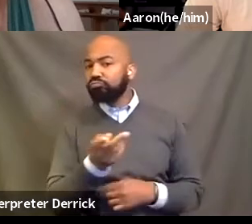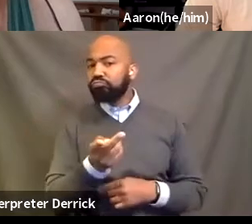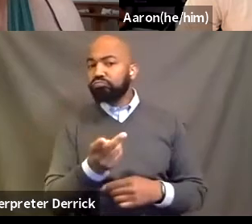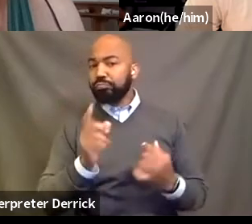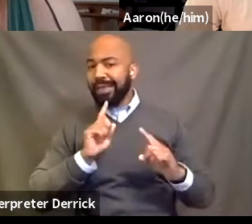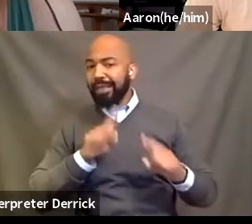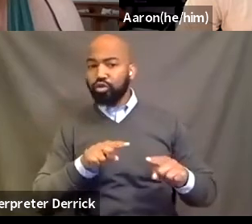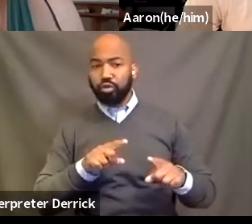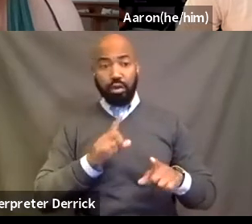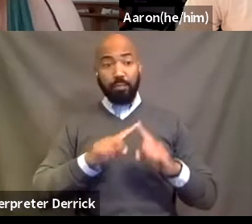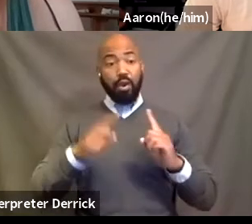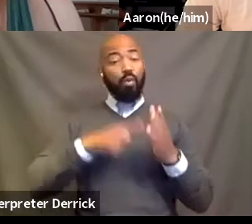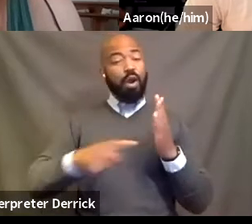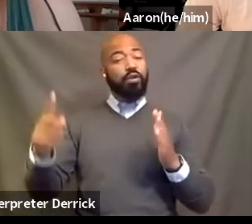Kirya Traber (she/her): Go ahead. Leah (she/her): hi Leah here.